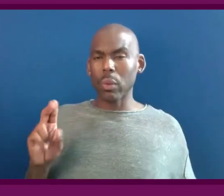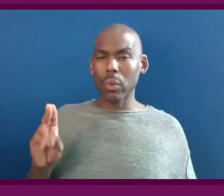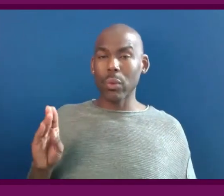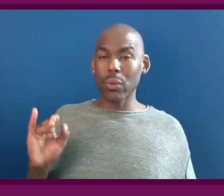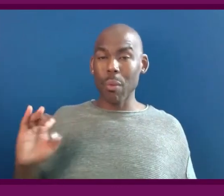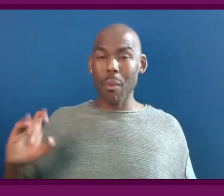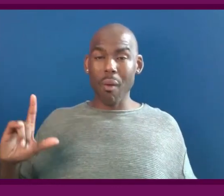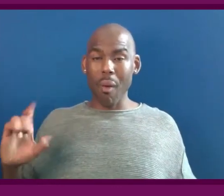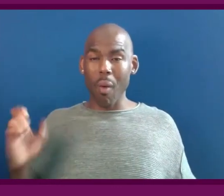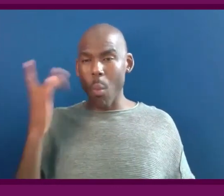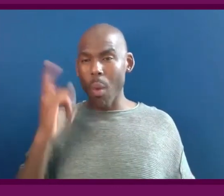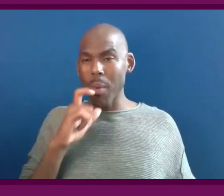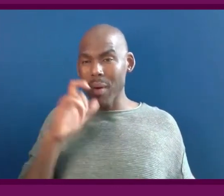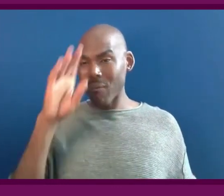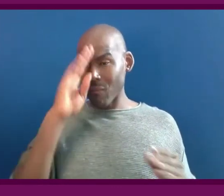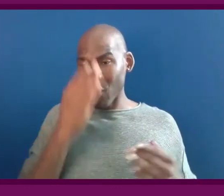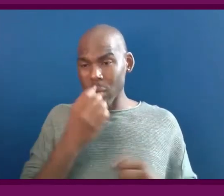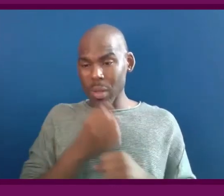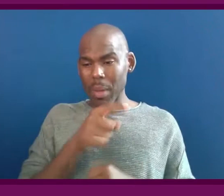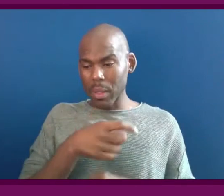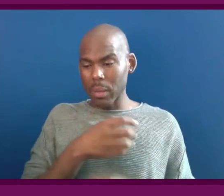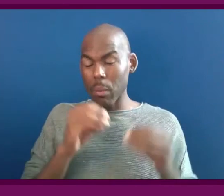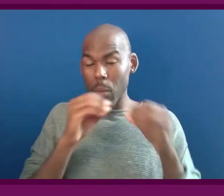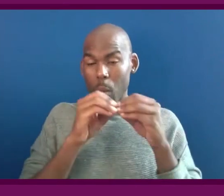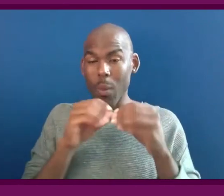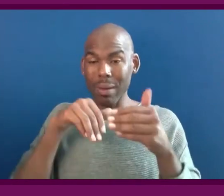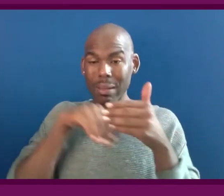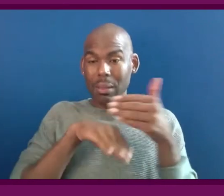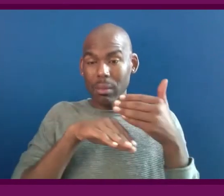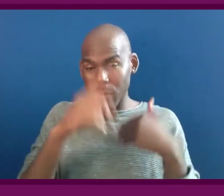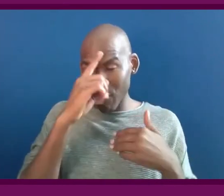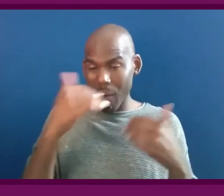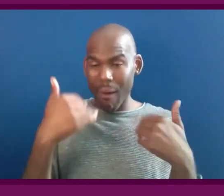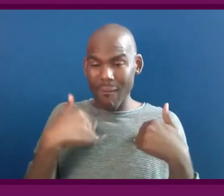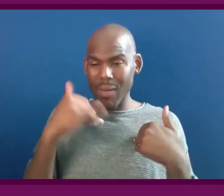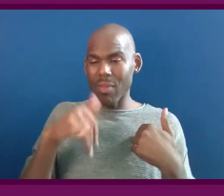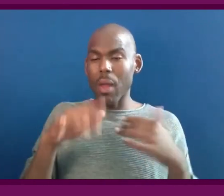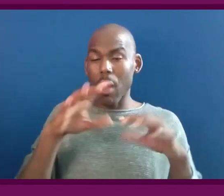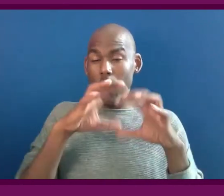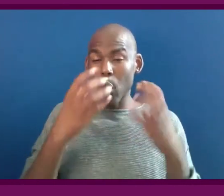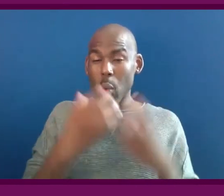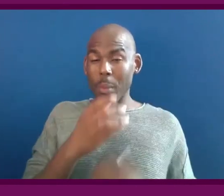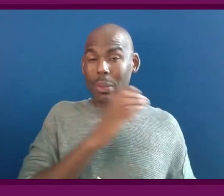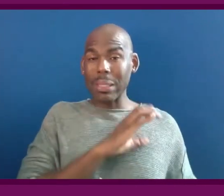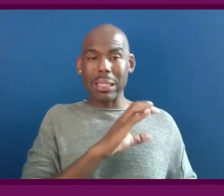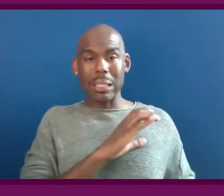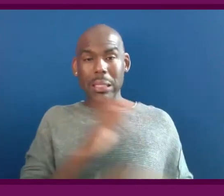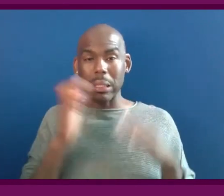How are we not focusing on making this place more accessible for having that global citizen community that I know we all really want?